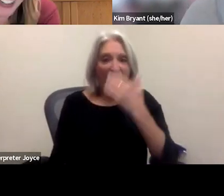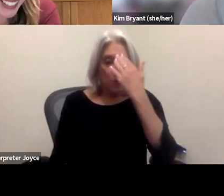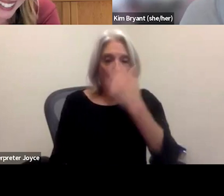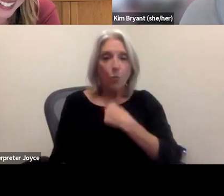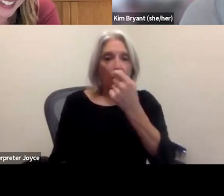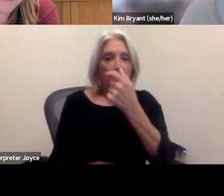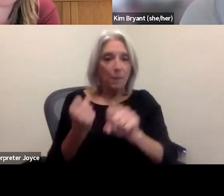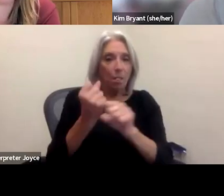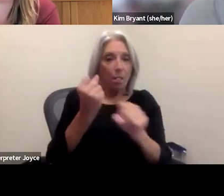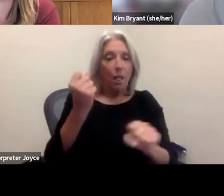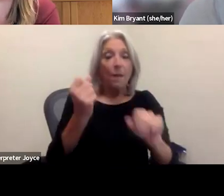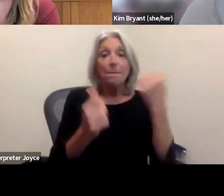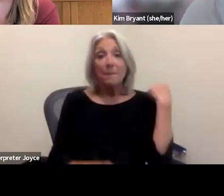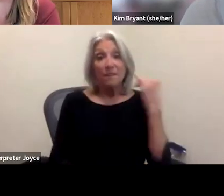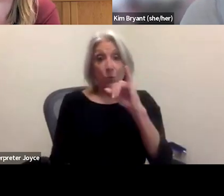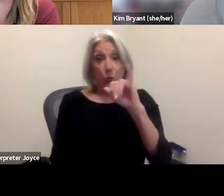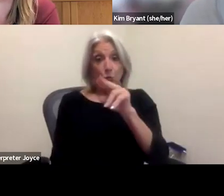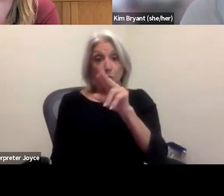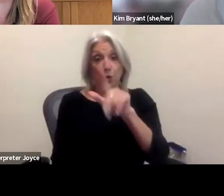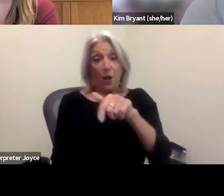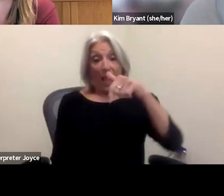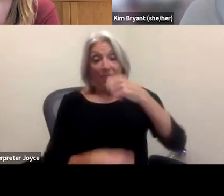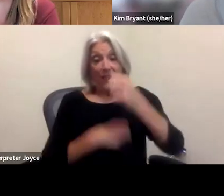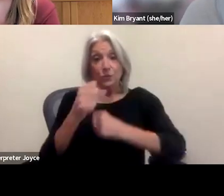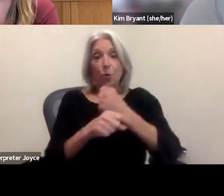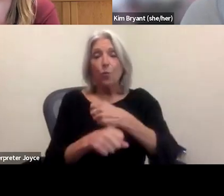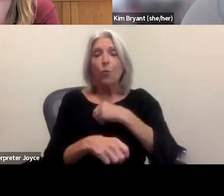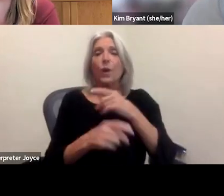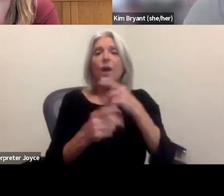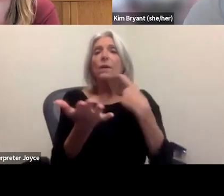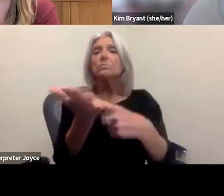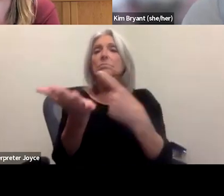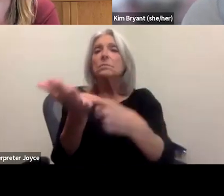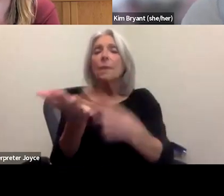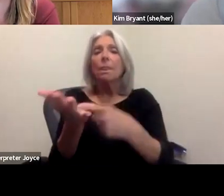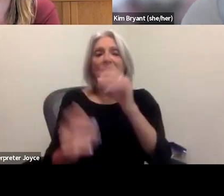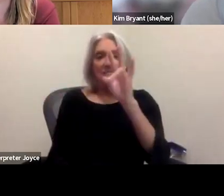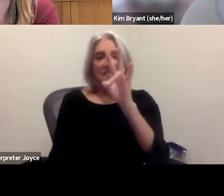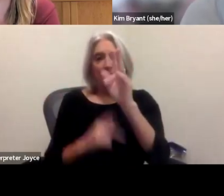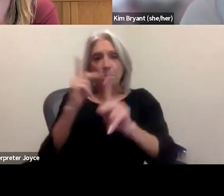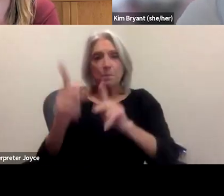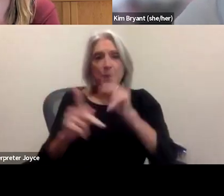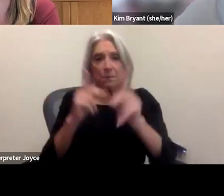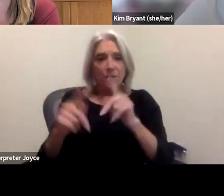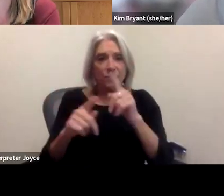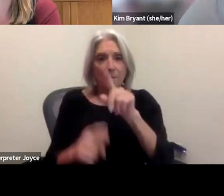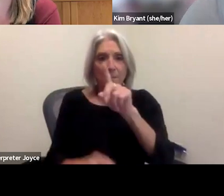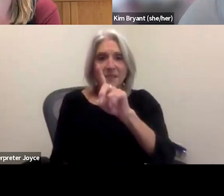In July of this year, we consulted with seven folks from DisCoTec. I think, Ashley, correct me if I'm wrong,